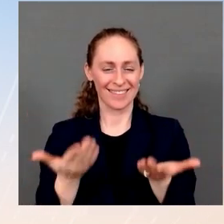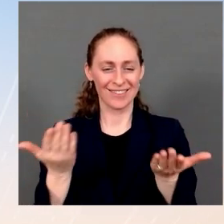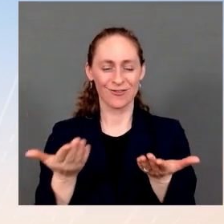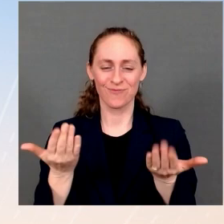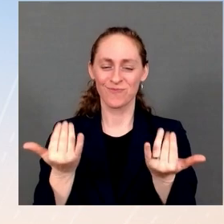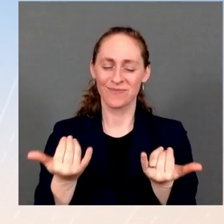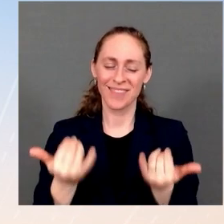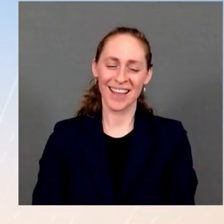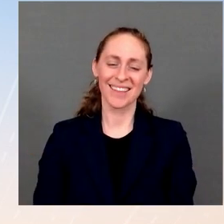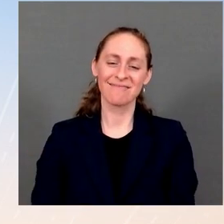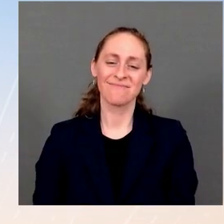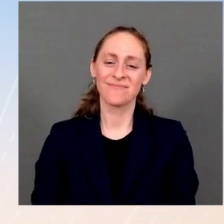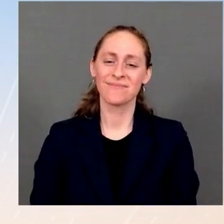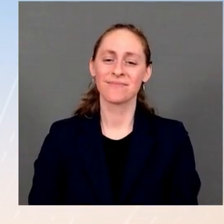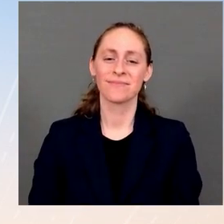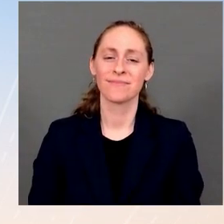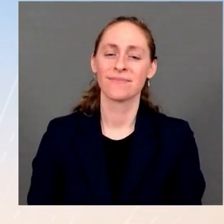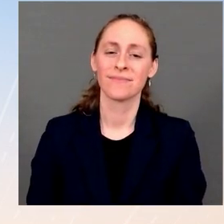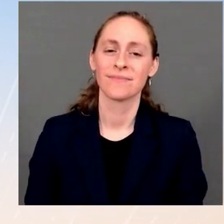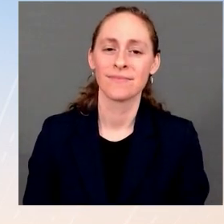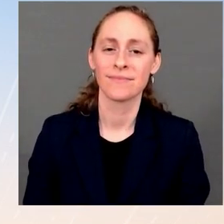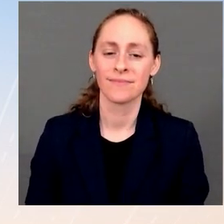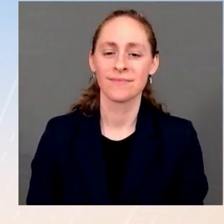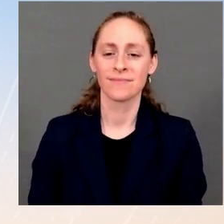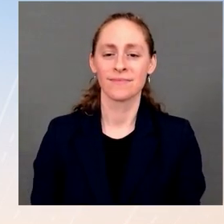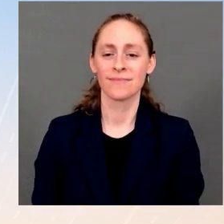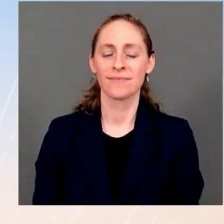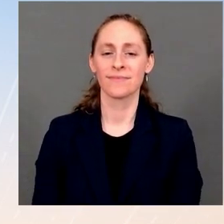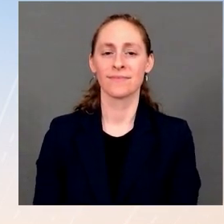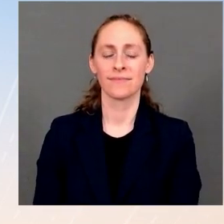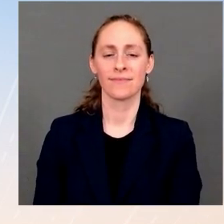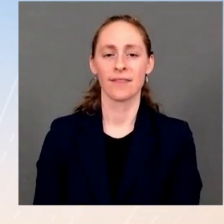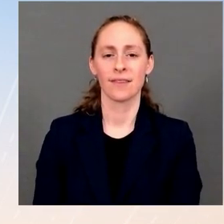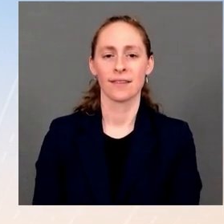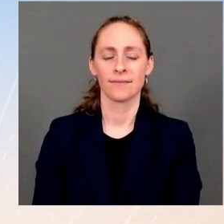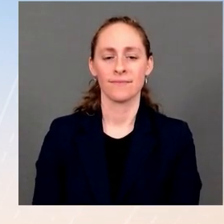President Biden and Vice President Harris believe that no child, no family,